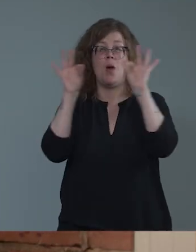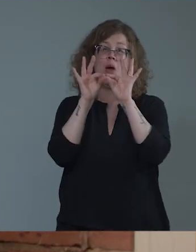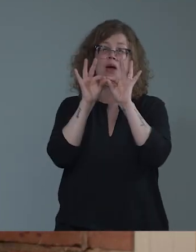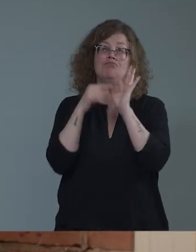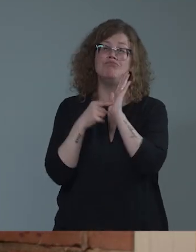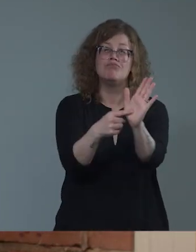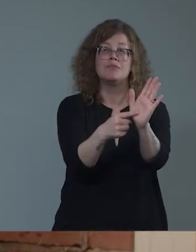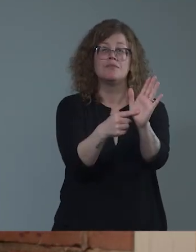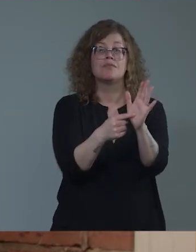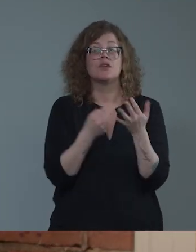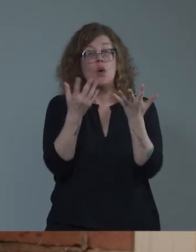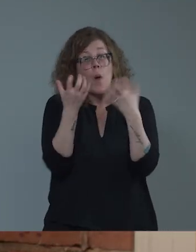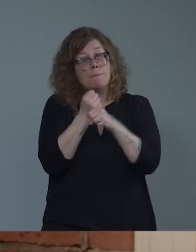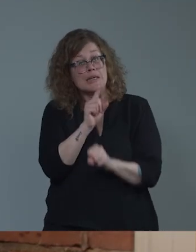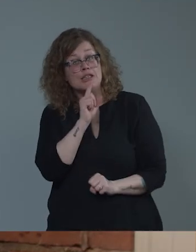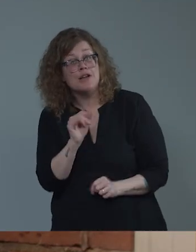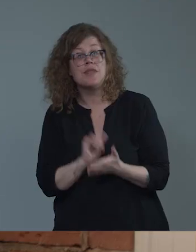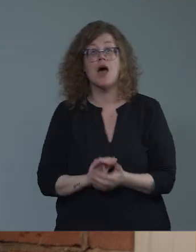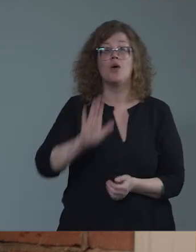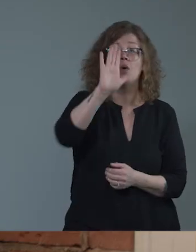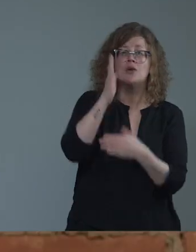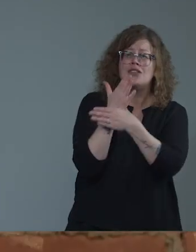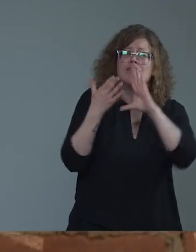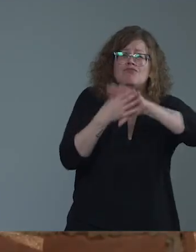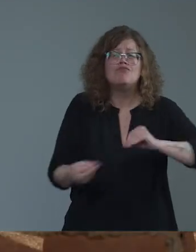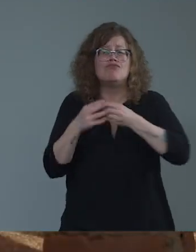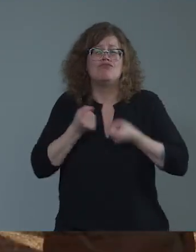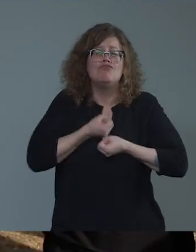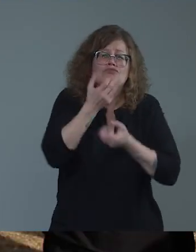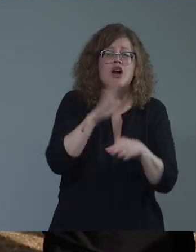that we hadn't seen before, and the community is curious. So they have a lot of questions.